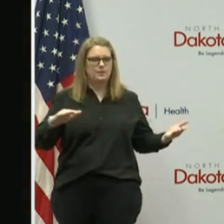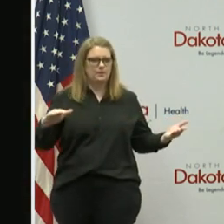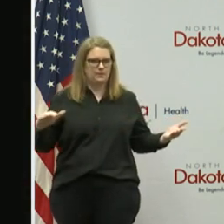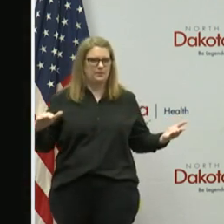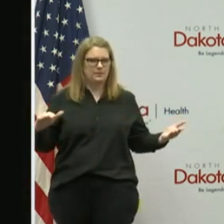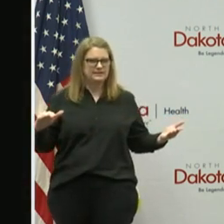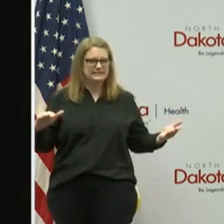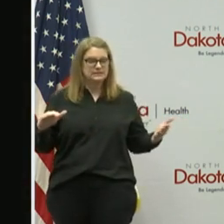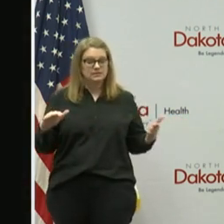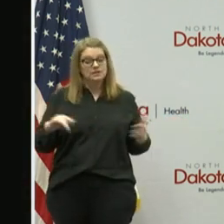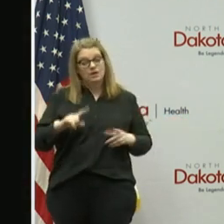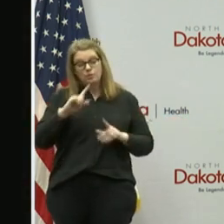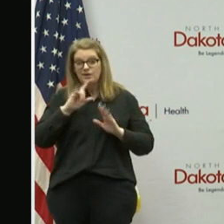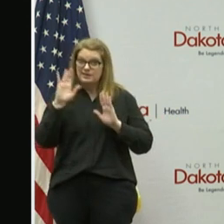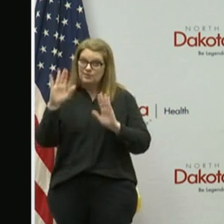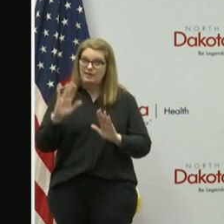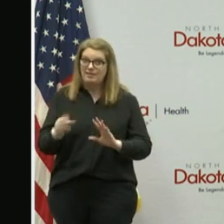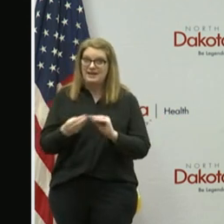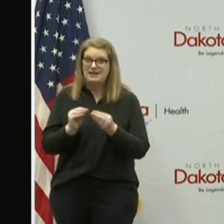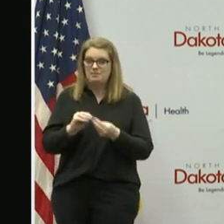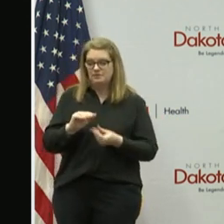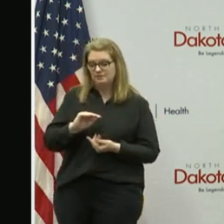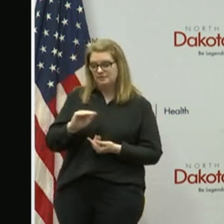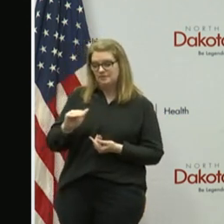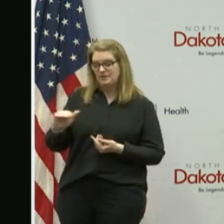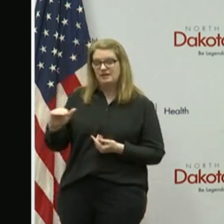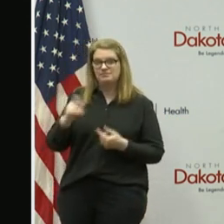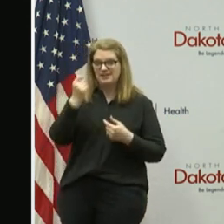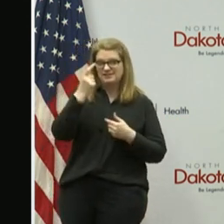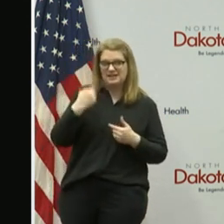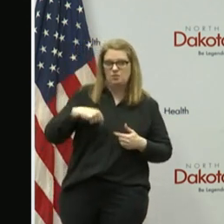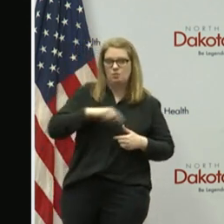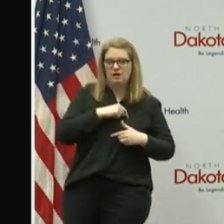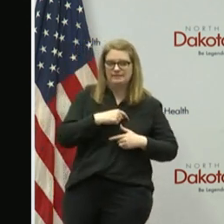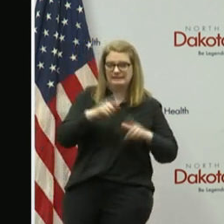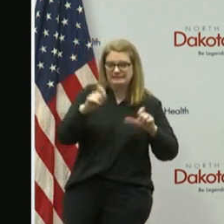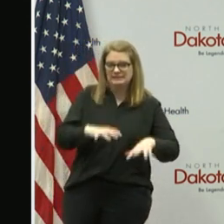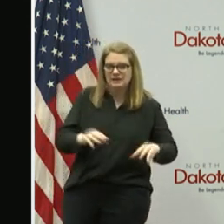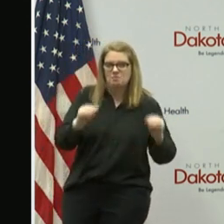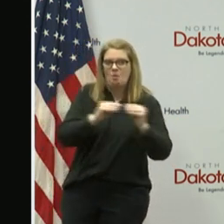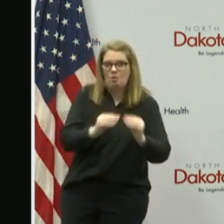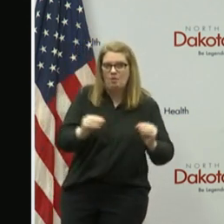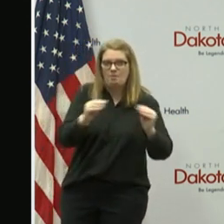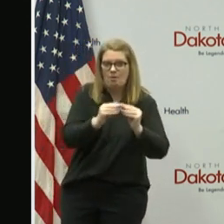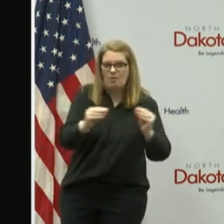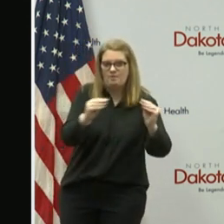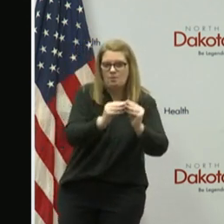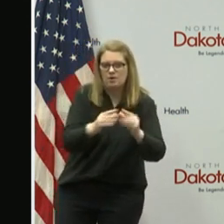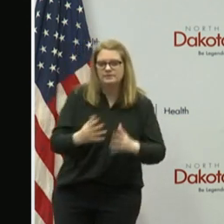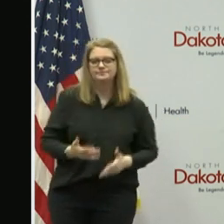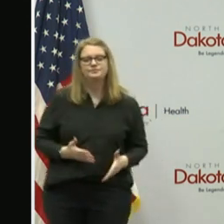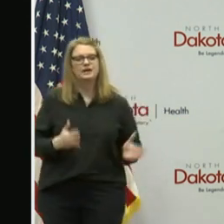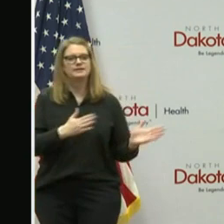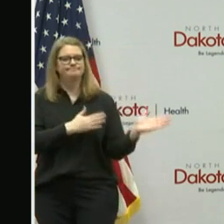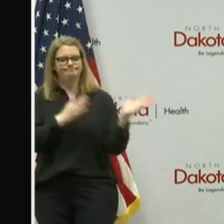BUT IT HAS REMAINED RELATIVELY FLAT HOVERING AT 6.3% IN THE LAST 14 DAYS, WHICH IS GREAT